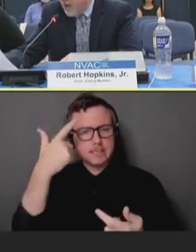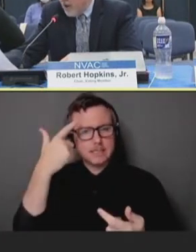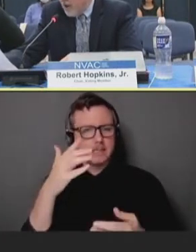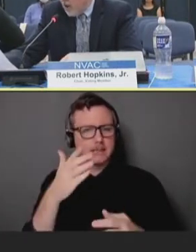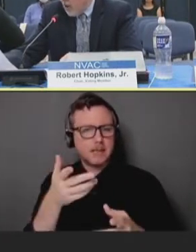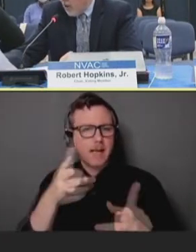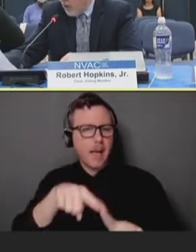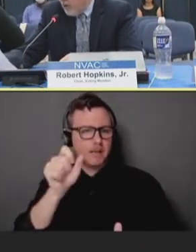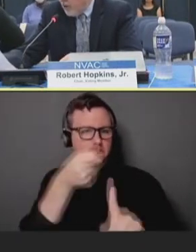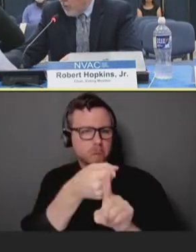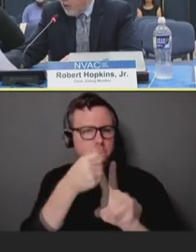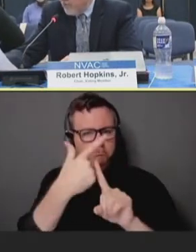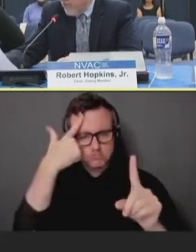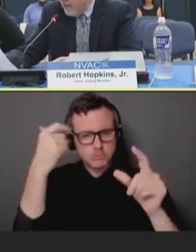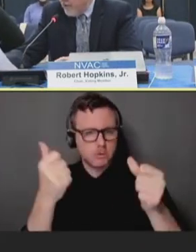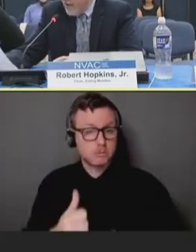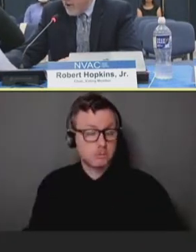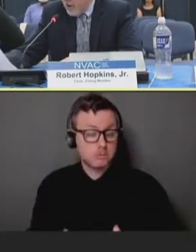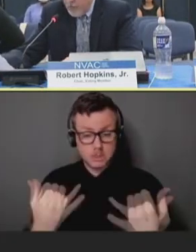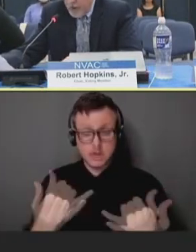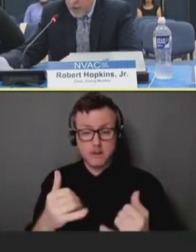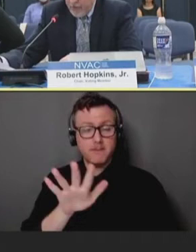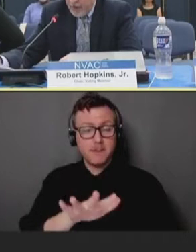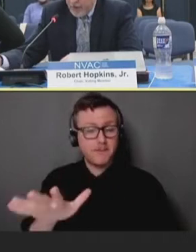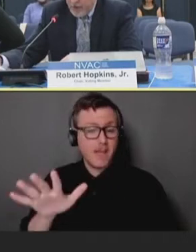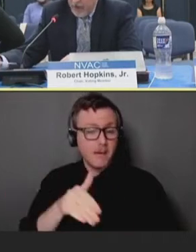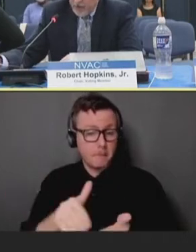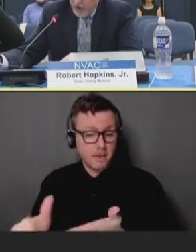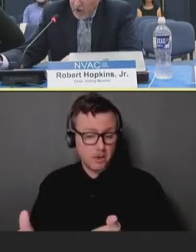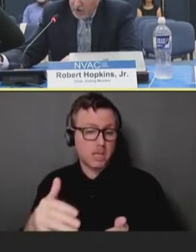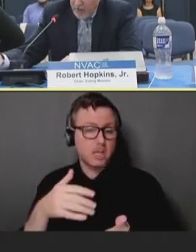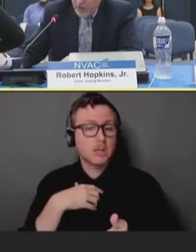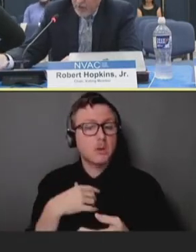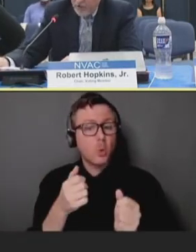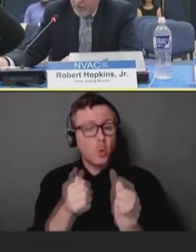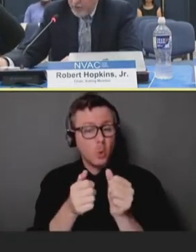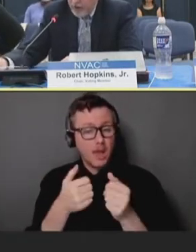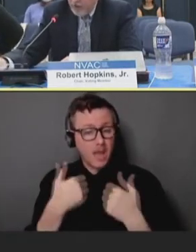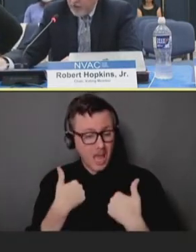Currently, there are more than 55 million people living with Alzheimer's and other dementias